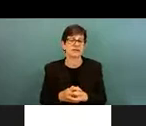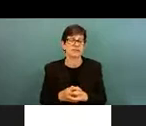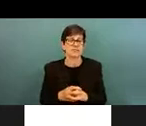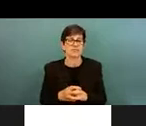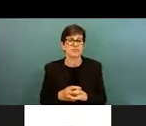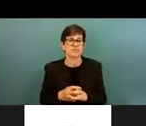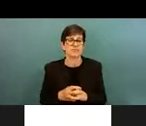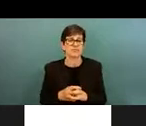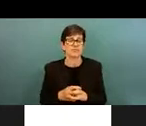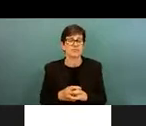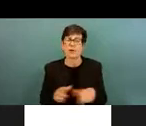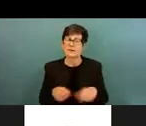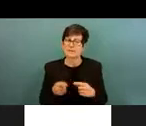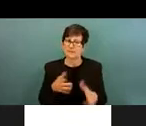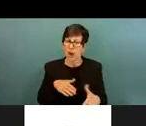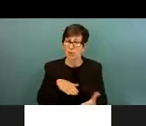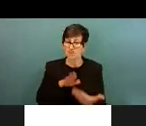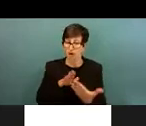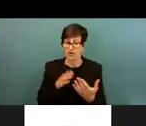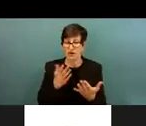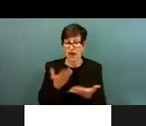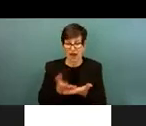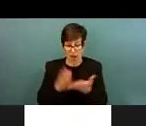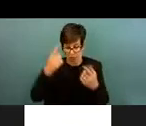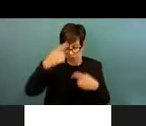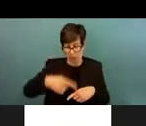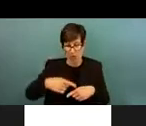there's a different approach to affordability and you'll see we end up with different kinds